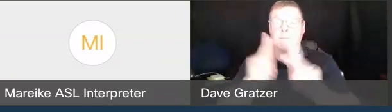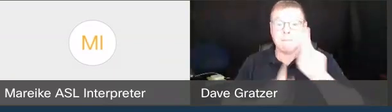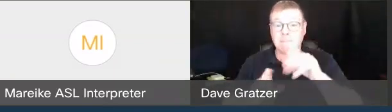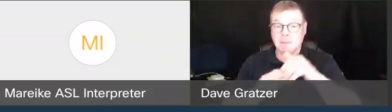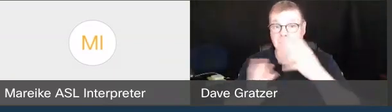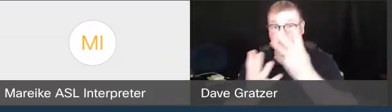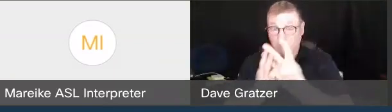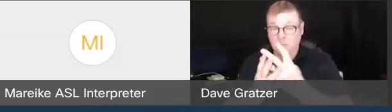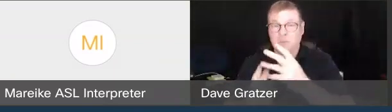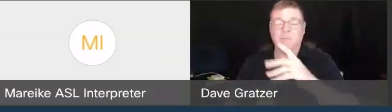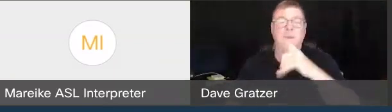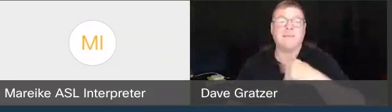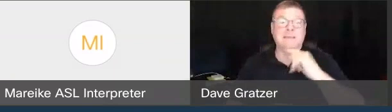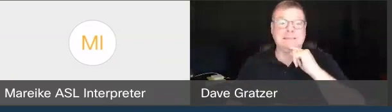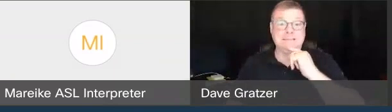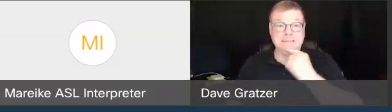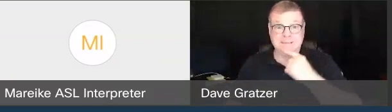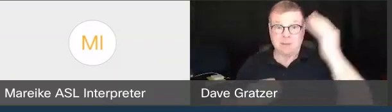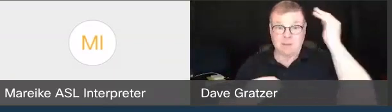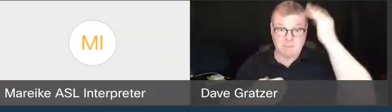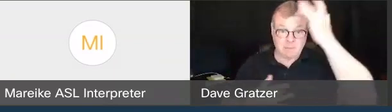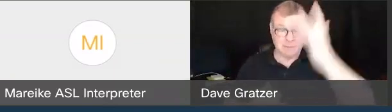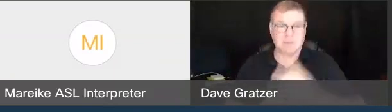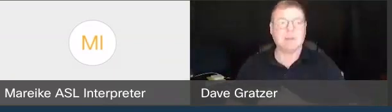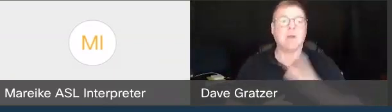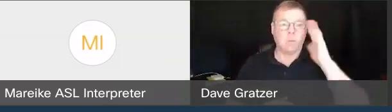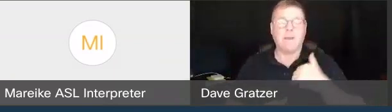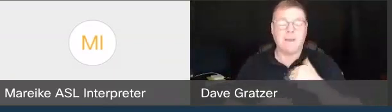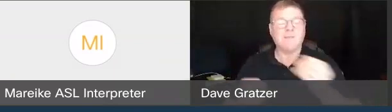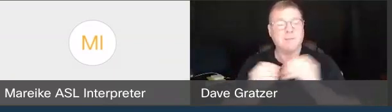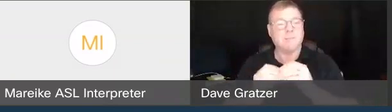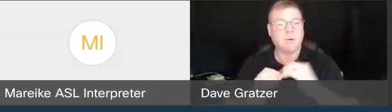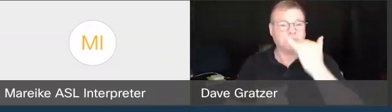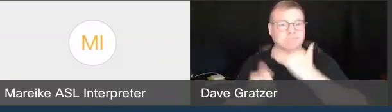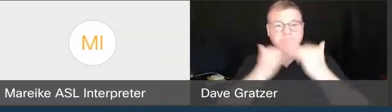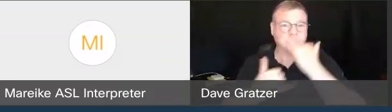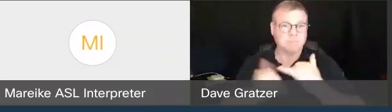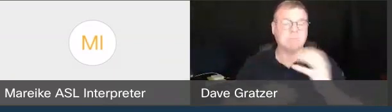with a severe mental illness are more likely to have infractions, more likely to spend time in